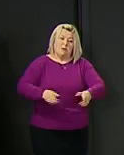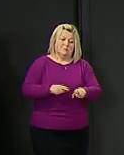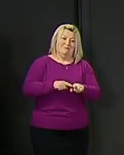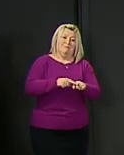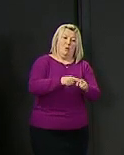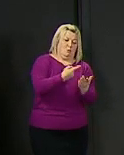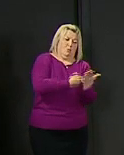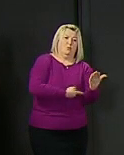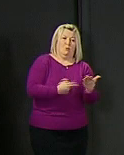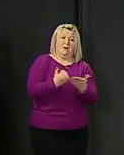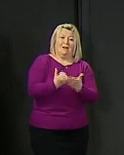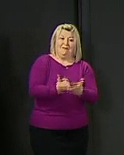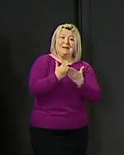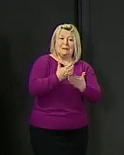Blackley from the Daily Mail.